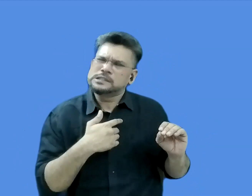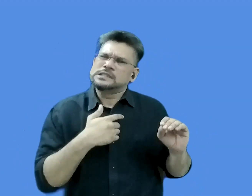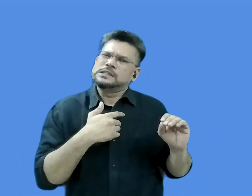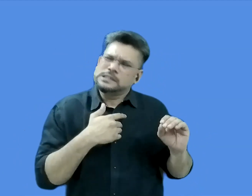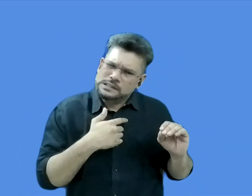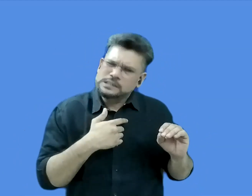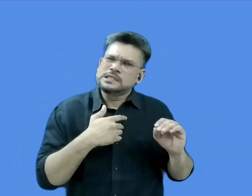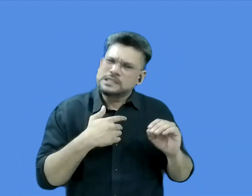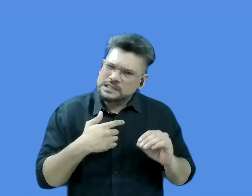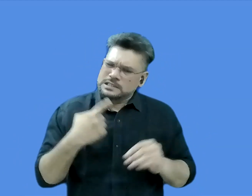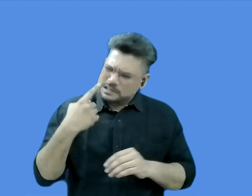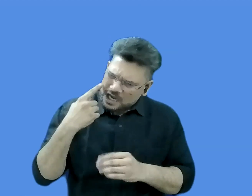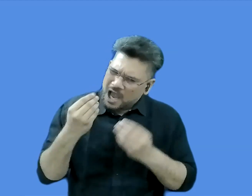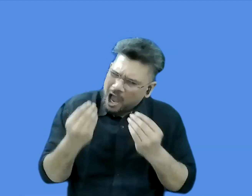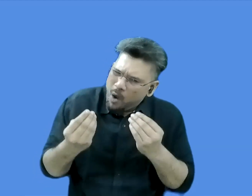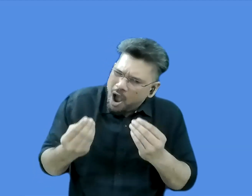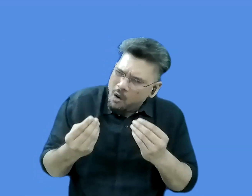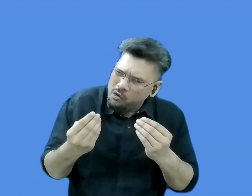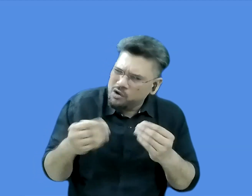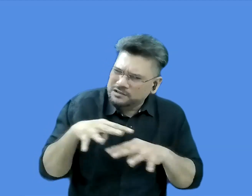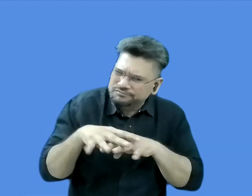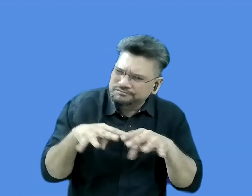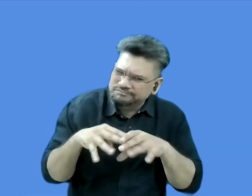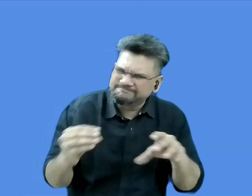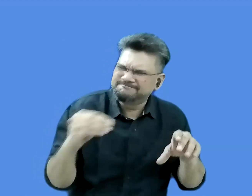that particularly address this issue, we have tried as much as possible to